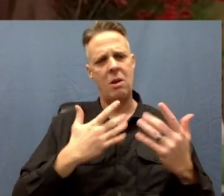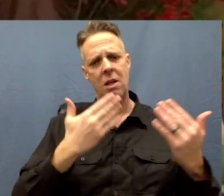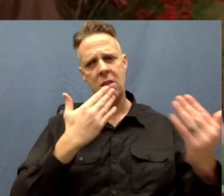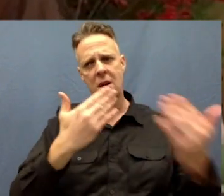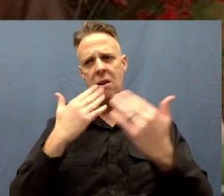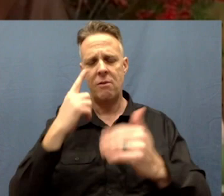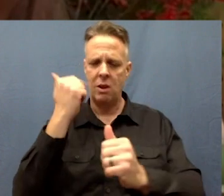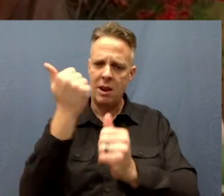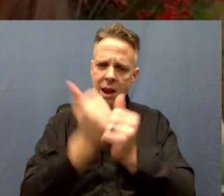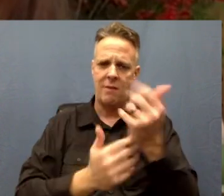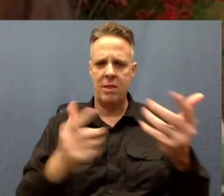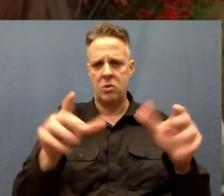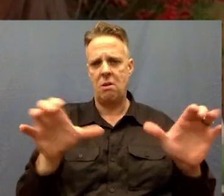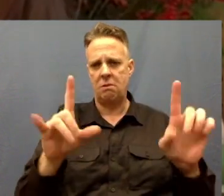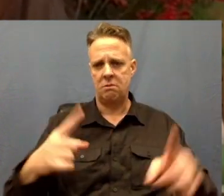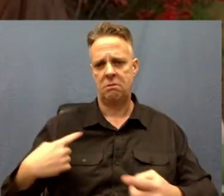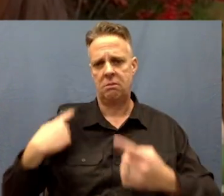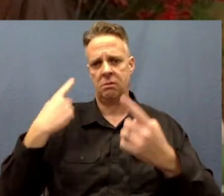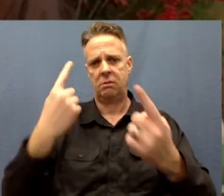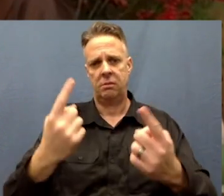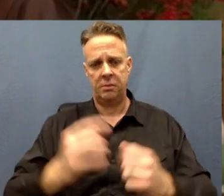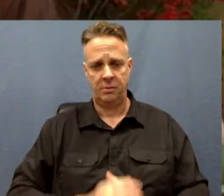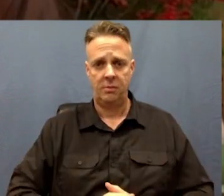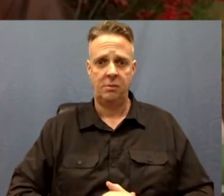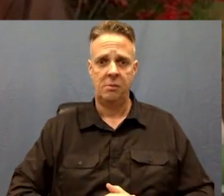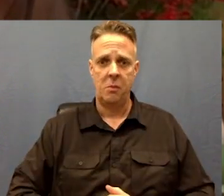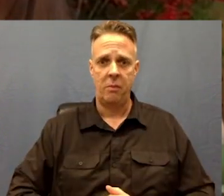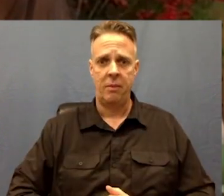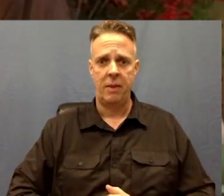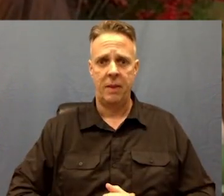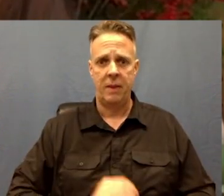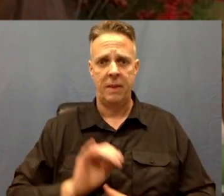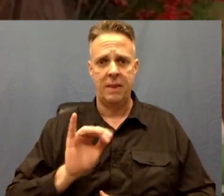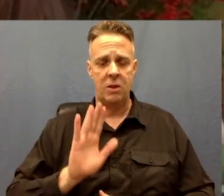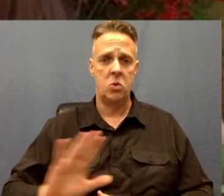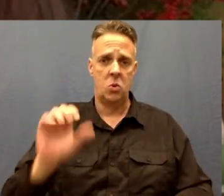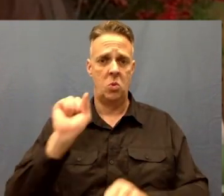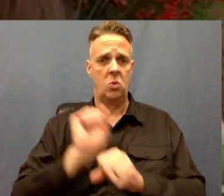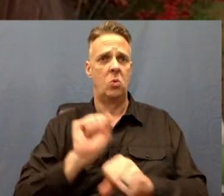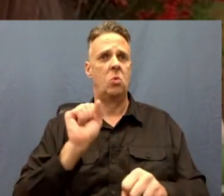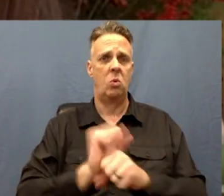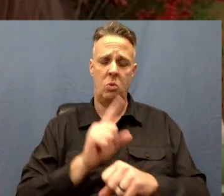EVERYTHING YOU'VE DONE. THIS WORK IS LAUDABLE, IT'S CHANGED LIVES, IT HAS UNDOUBTEDLY SAVED LIVES, AND IT